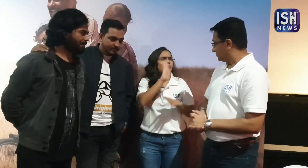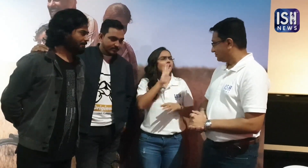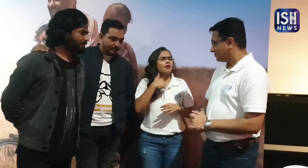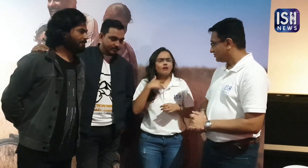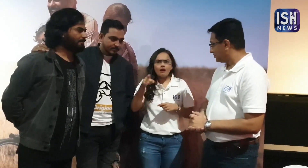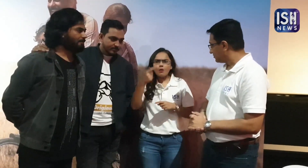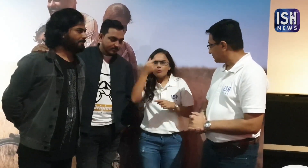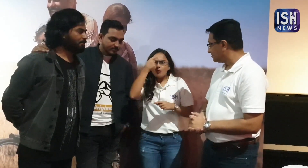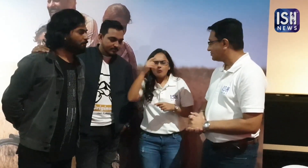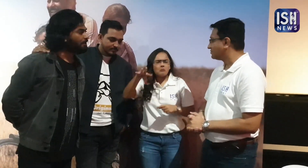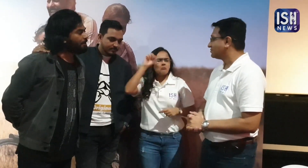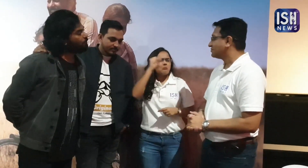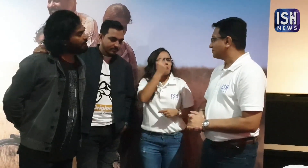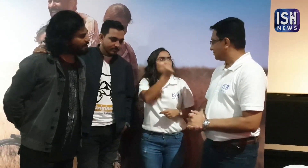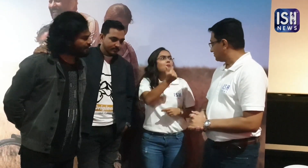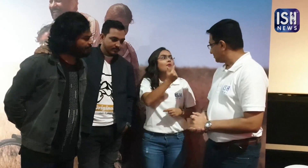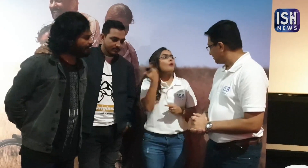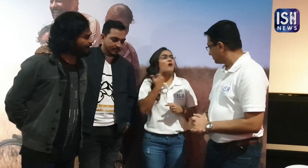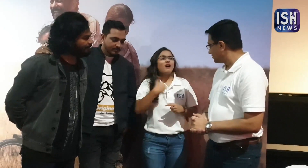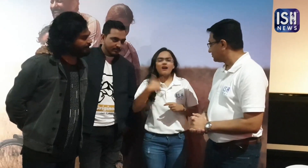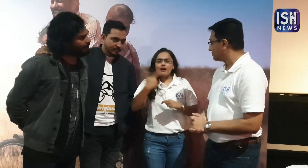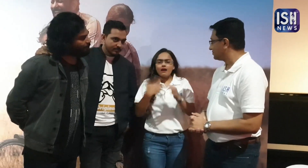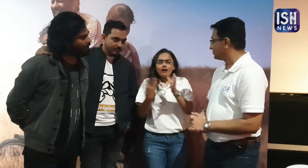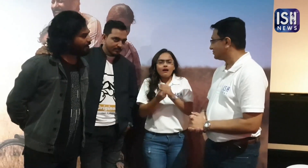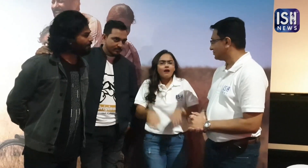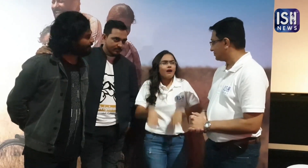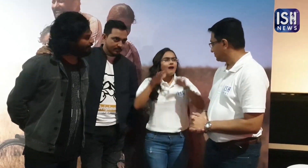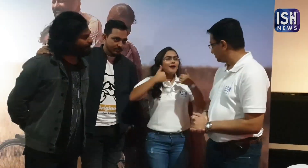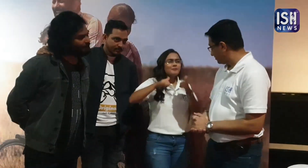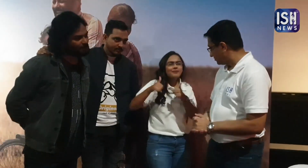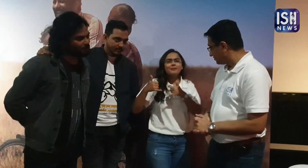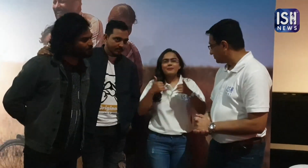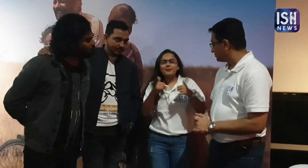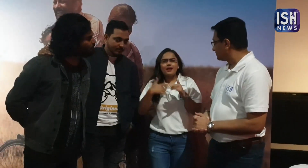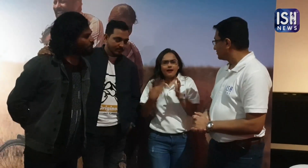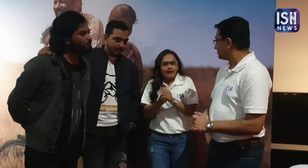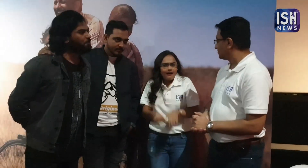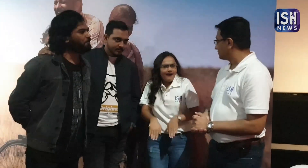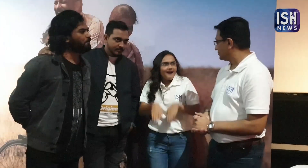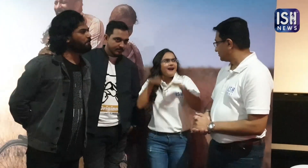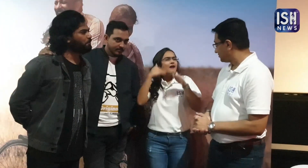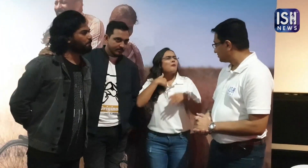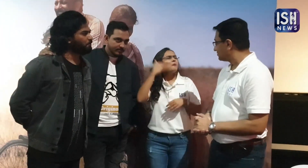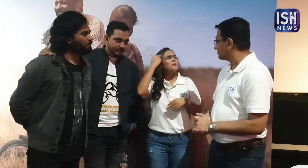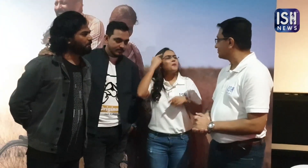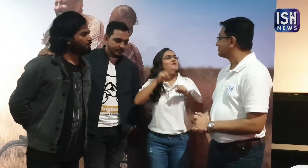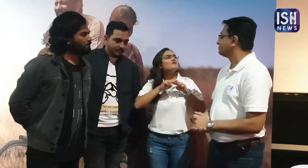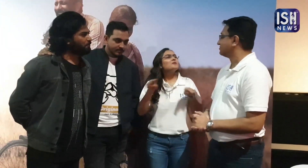I understood all the problems as I grew up playing around with my cousin.